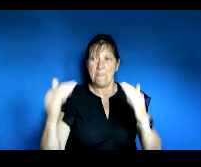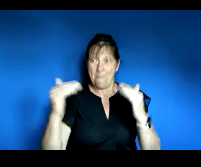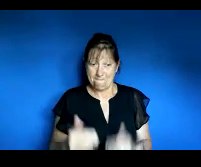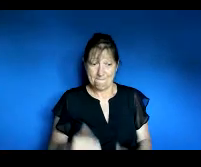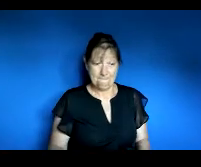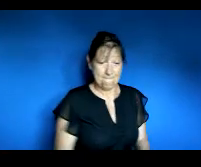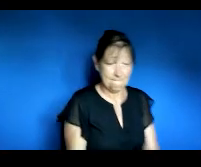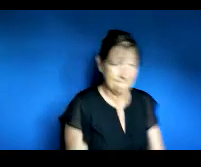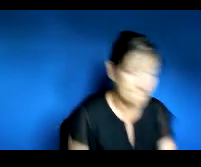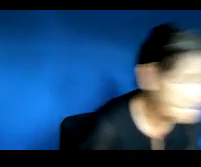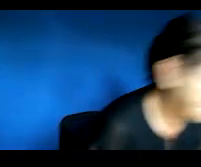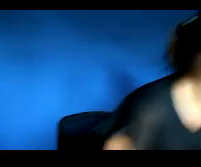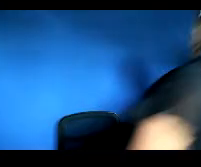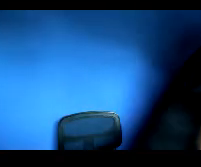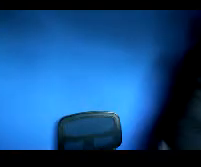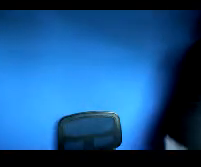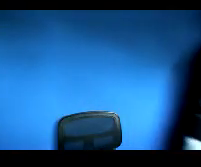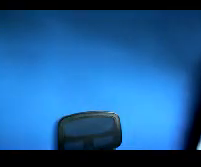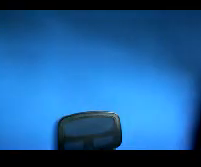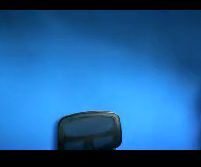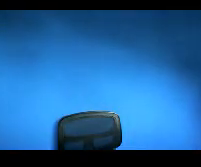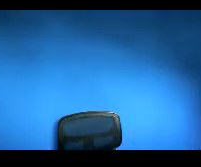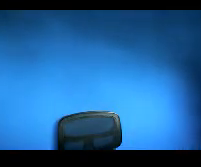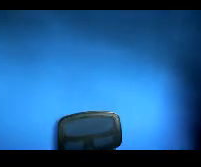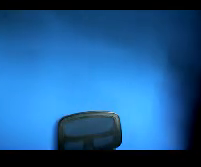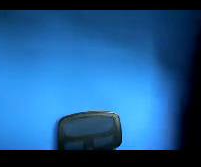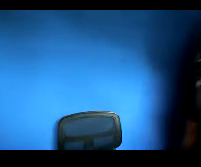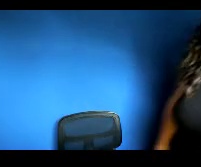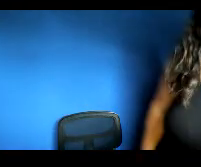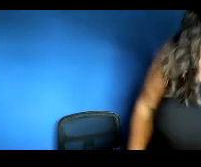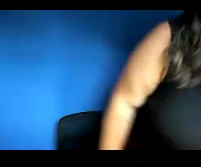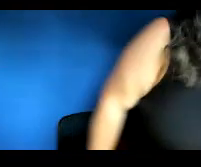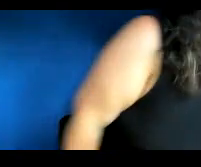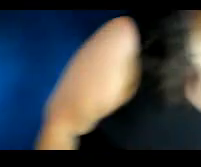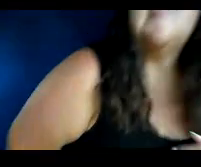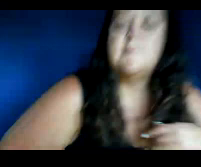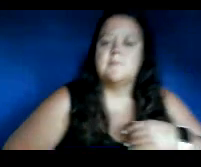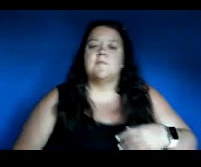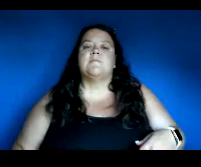So let's talk a little bit about student rights under the Americans with Disabilities Acts